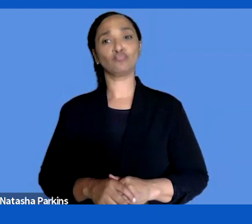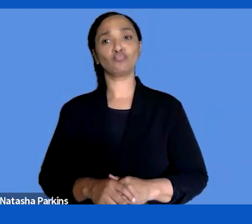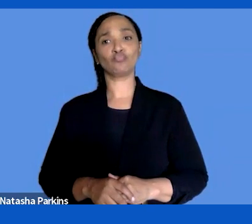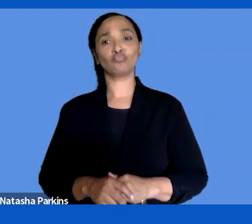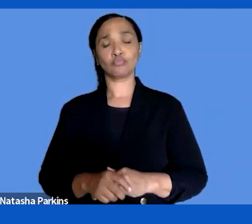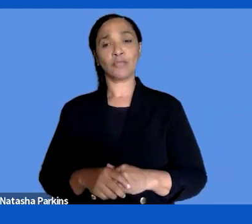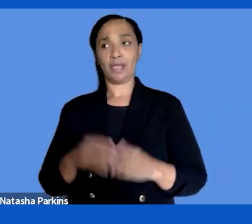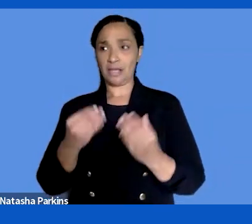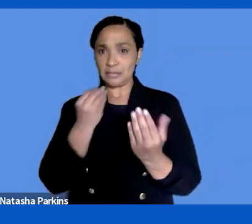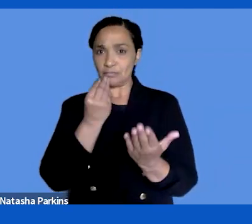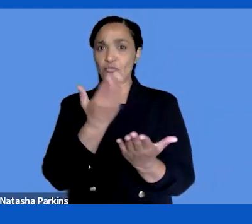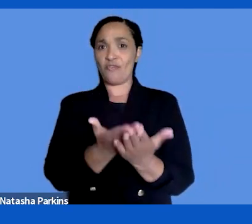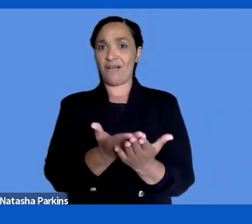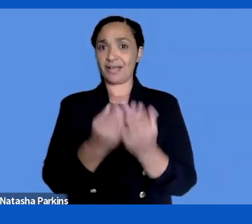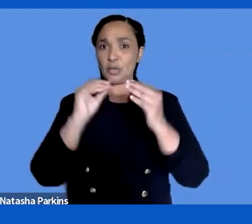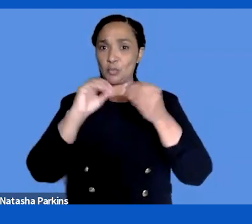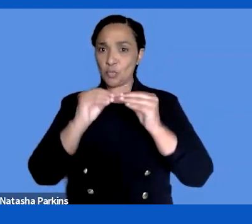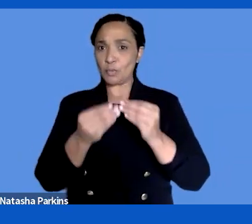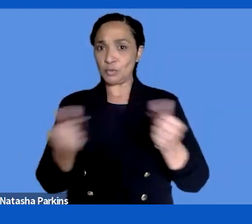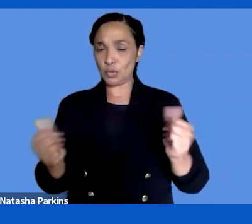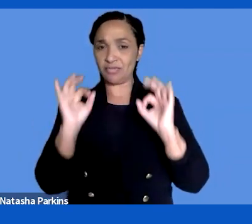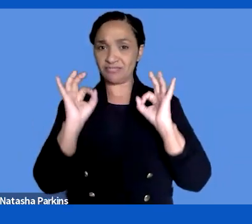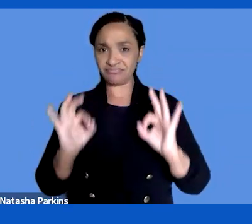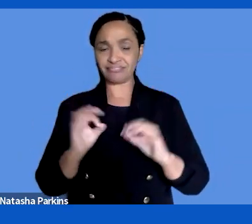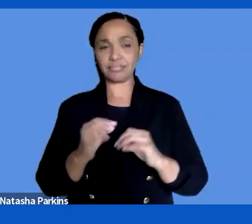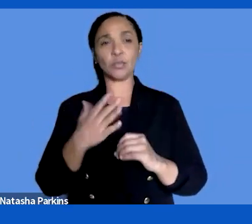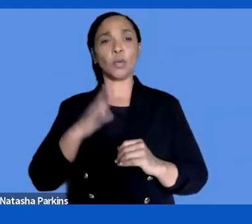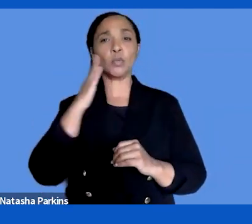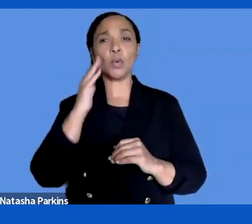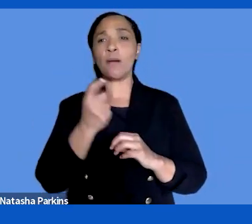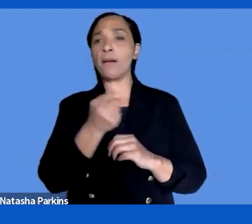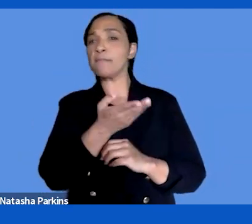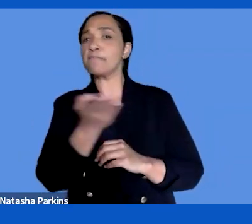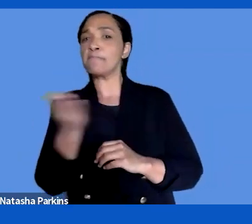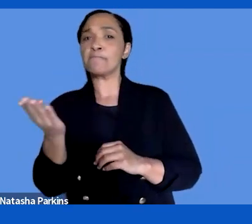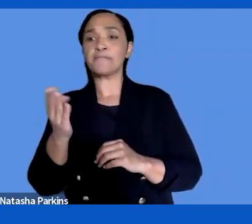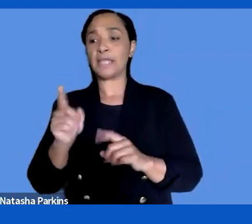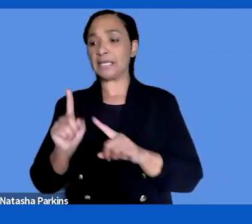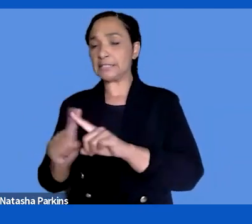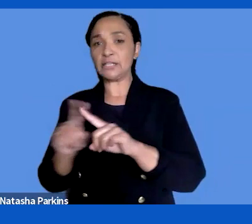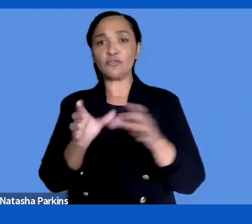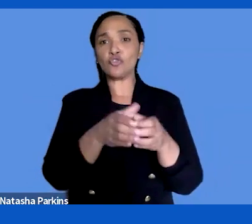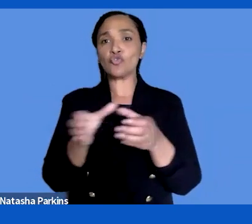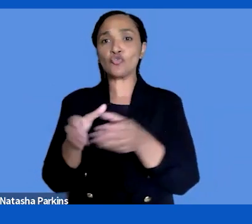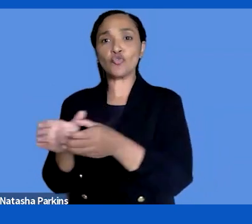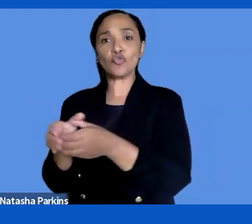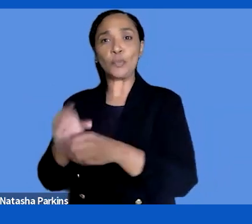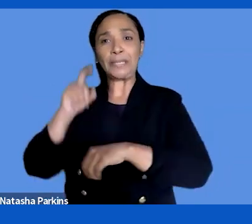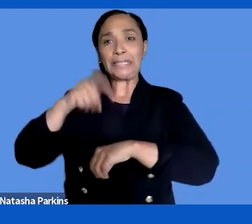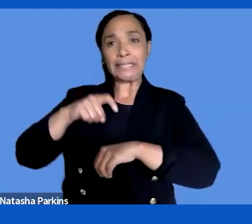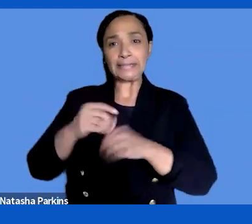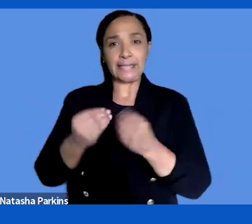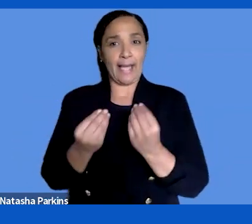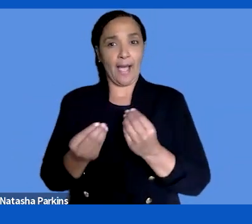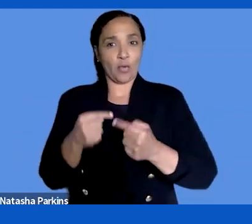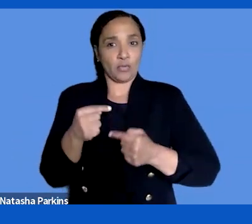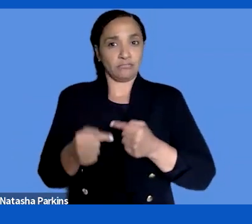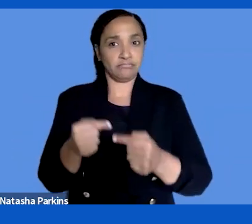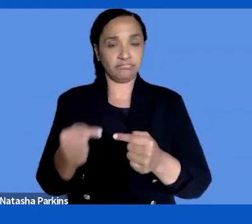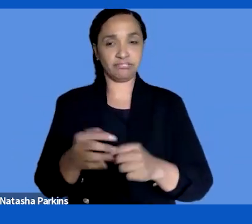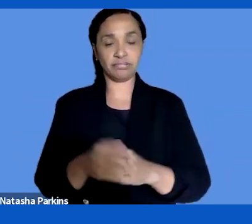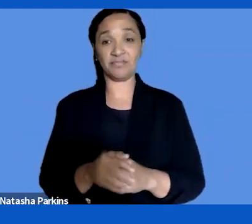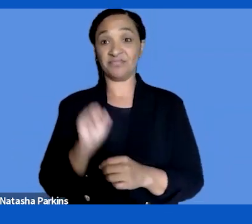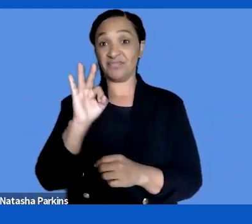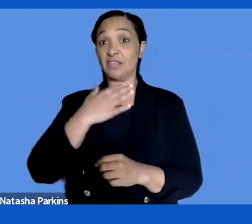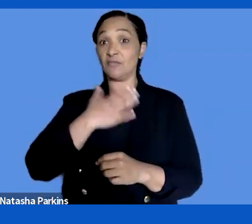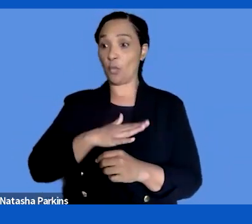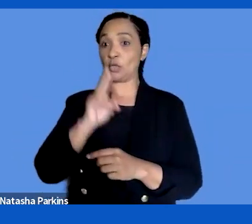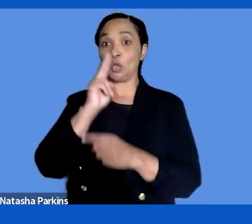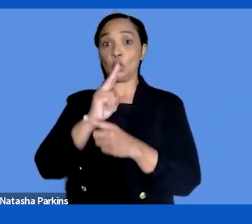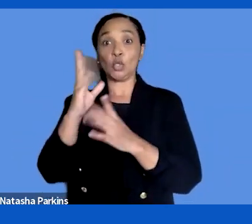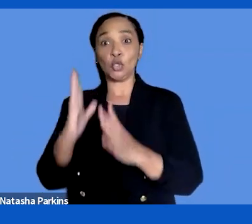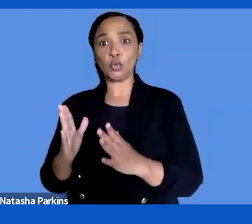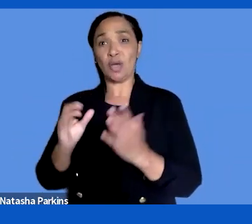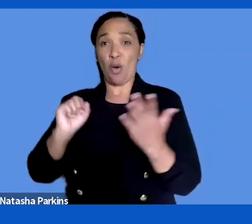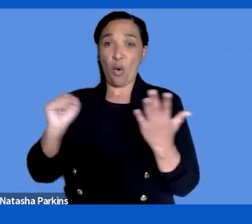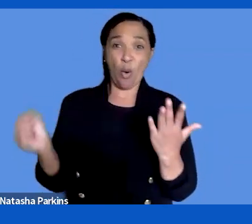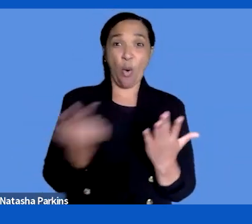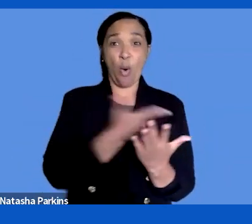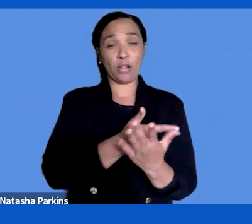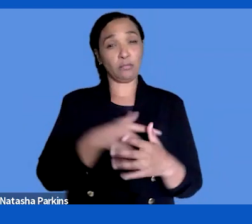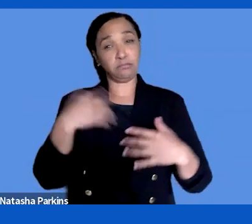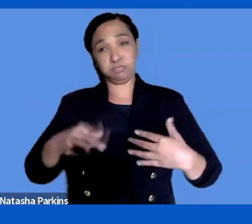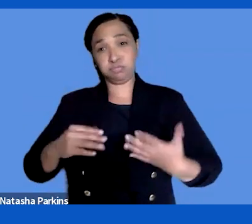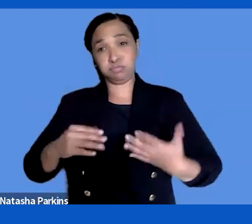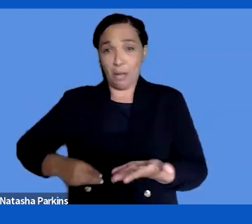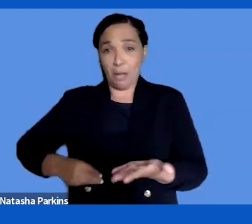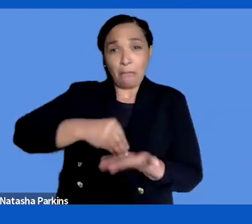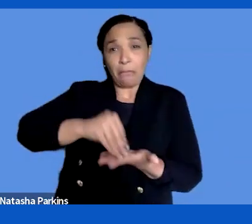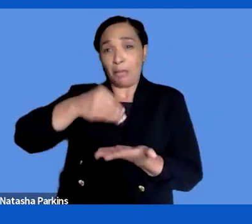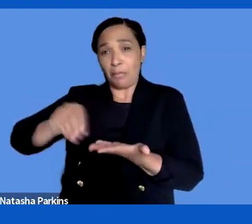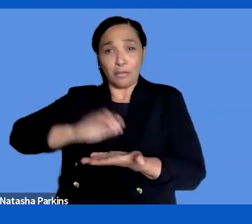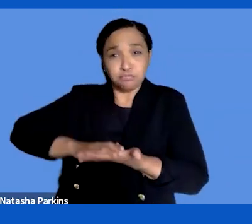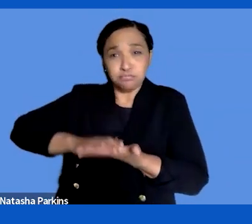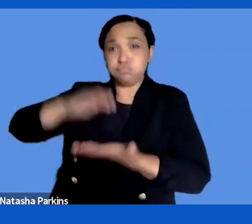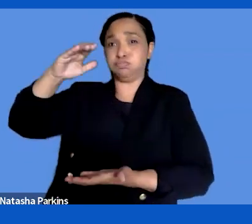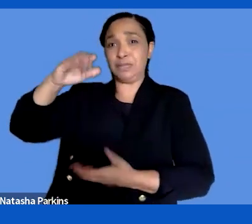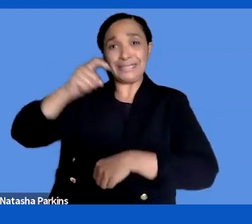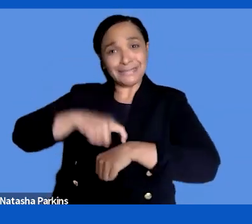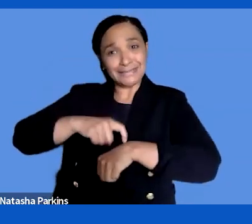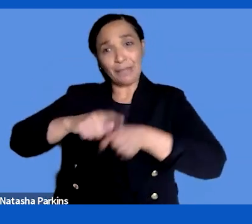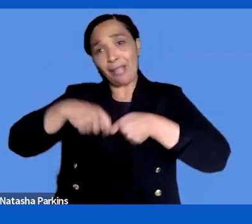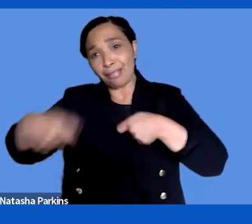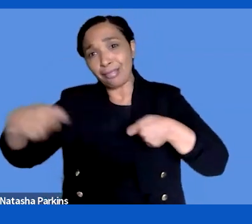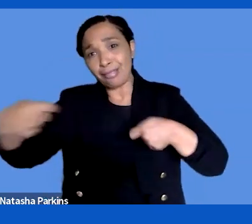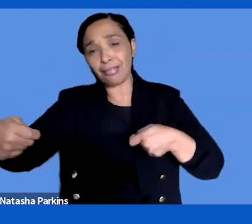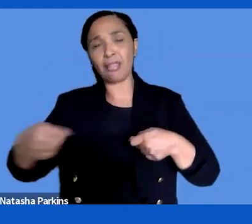a testing it would be costly and time-consuming. Is there another way to do that? You talked about